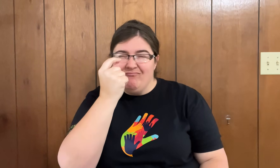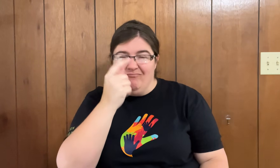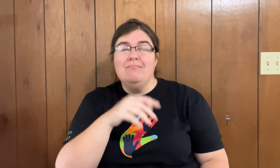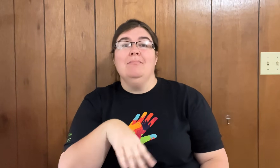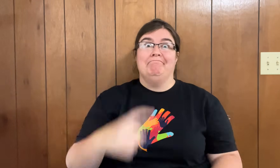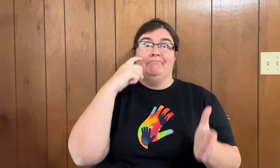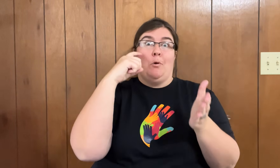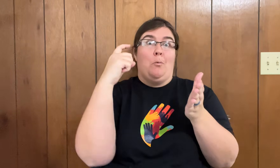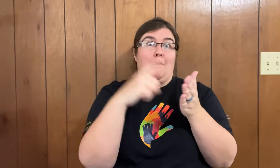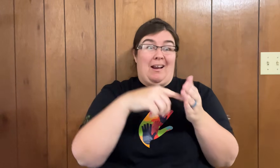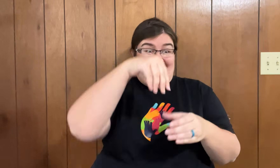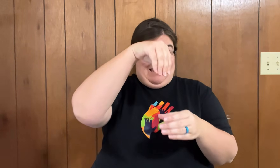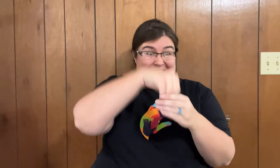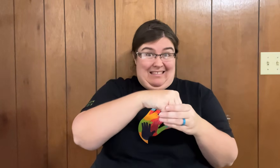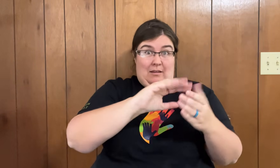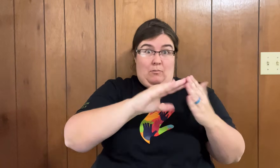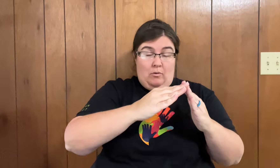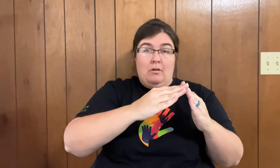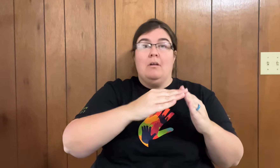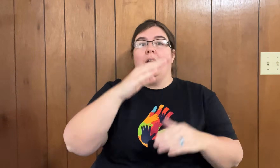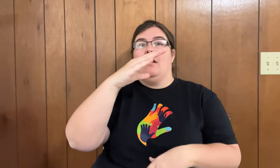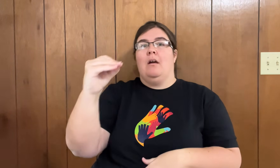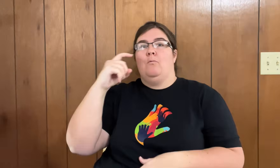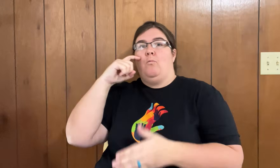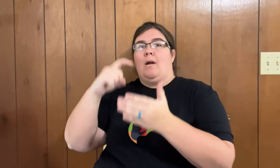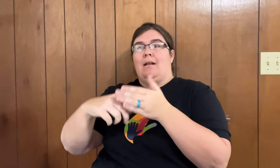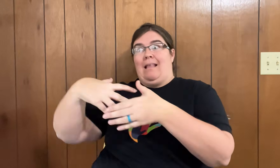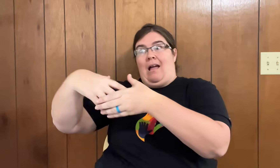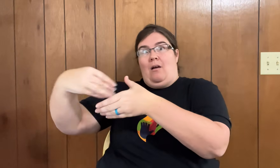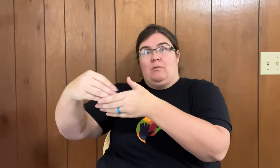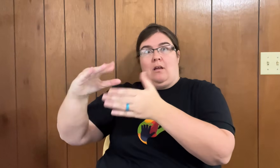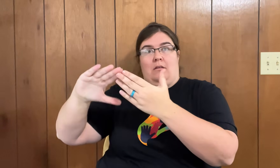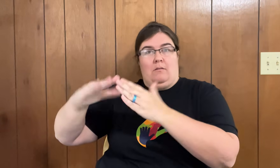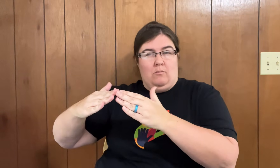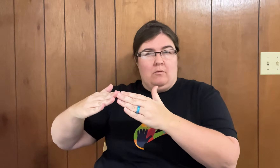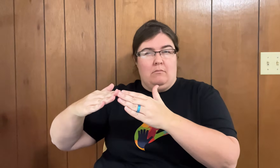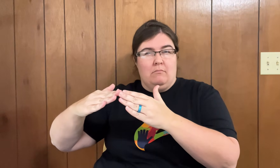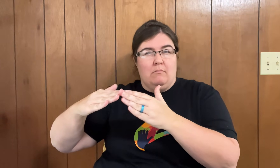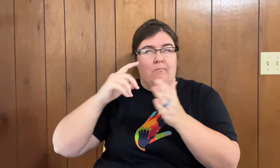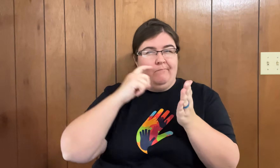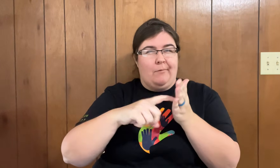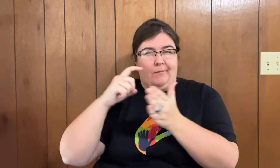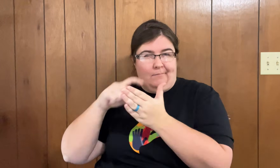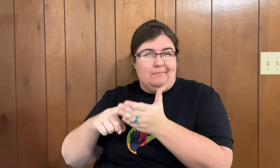Thus standardization leads to recognition inside the community and outside the community.